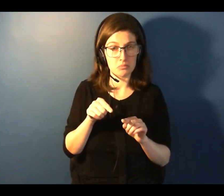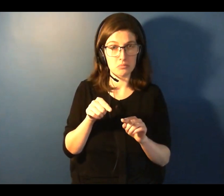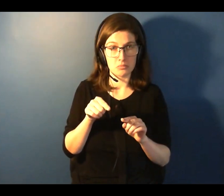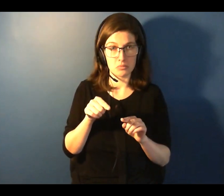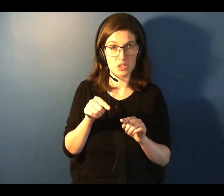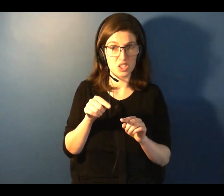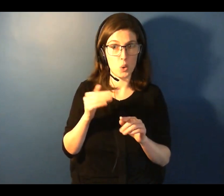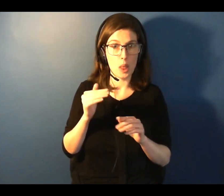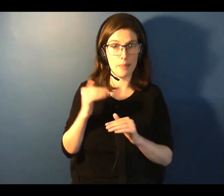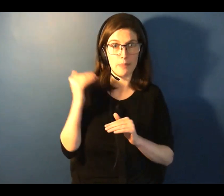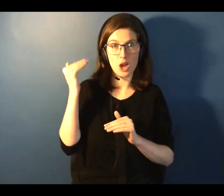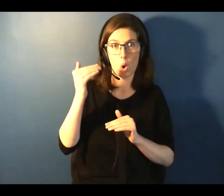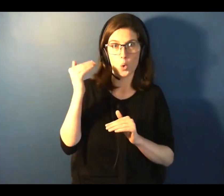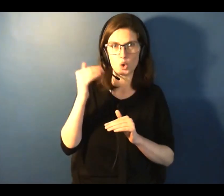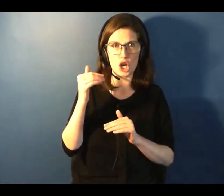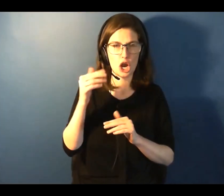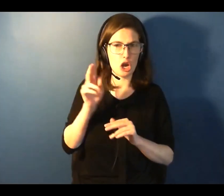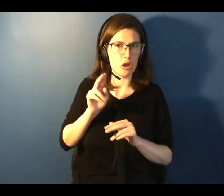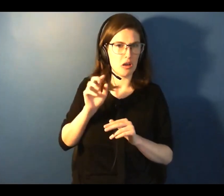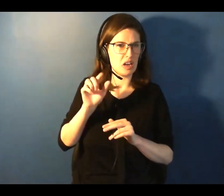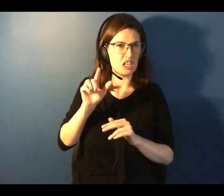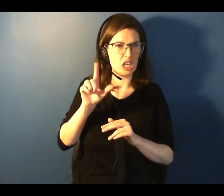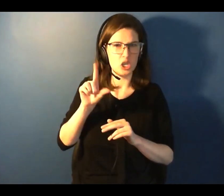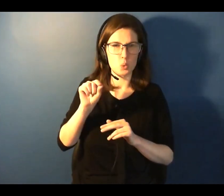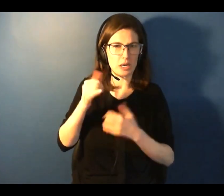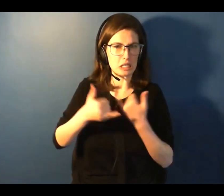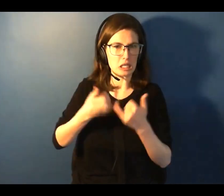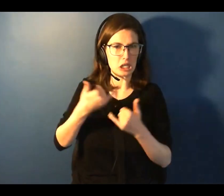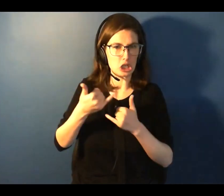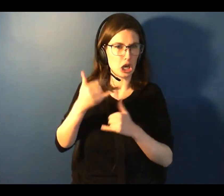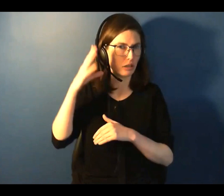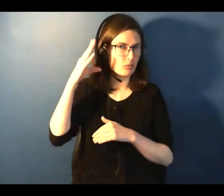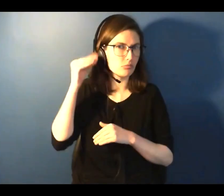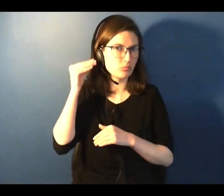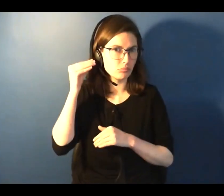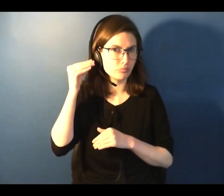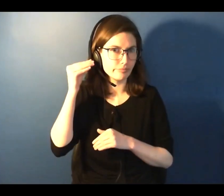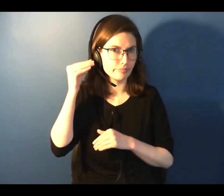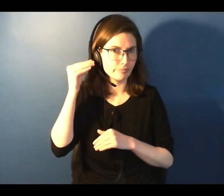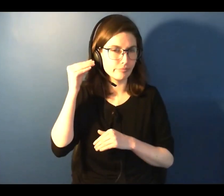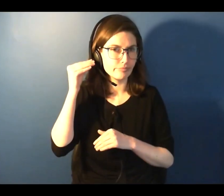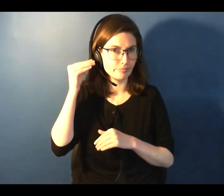she was in her early 20s. Amanda: No, you're absolutely right, Jonathan, we were very much